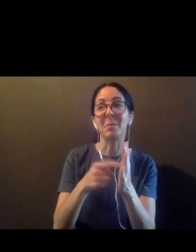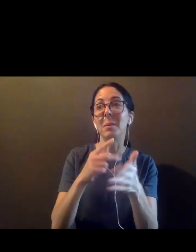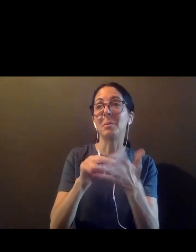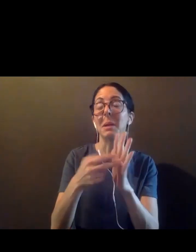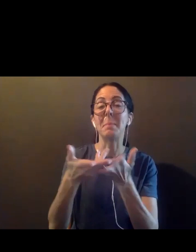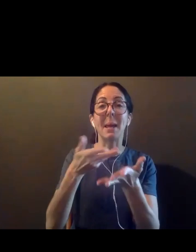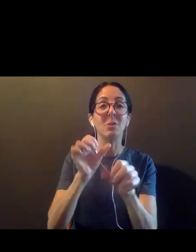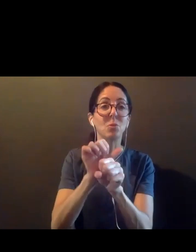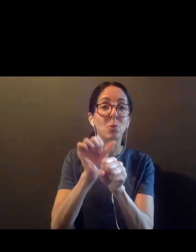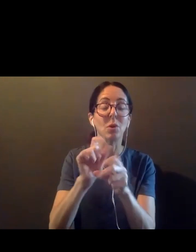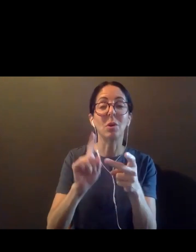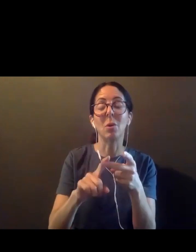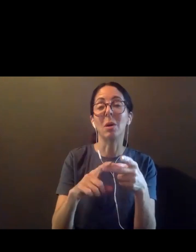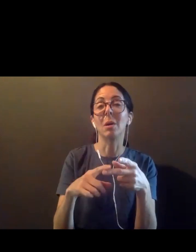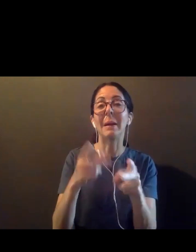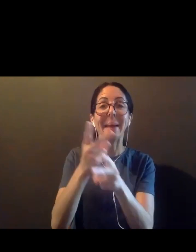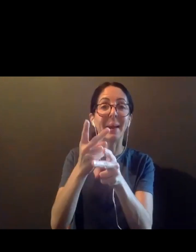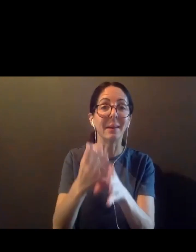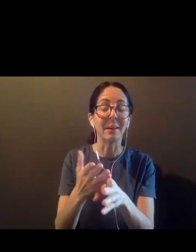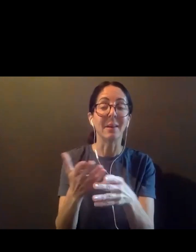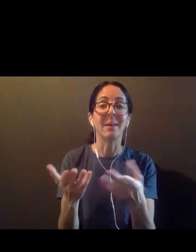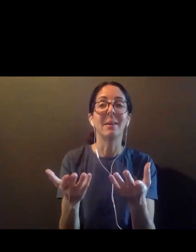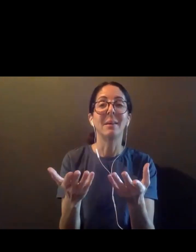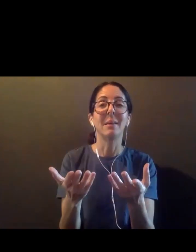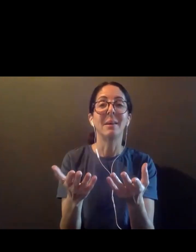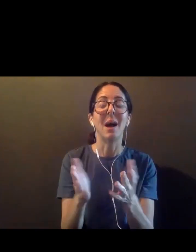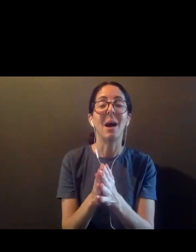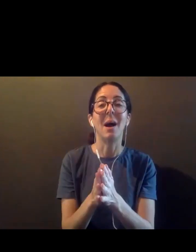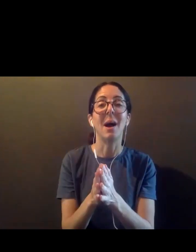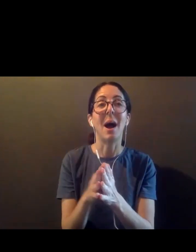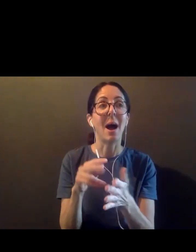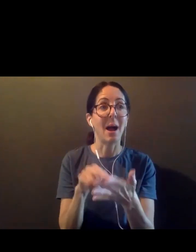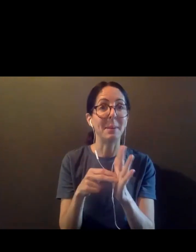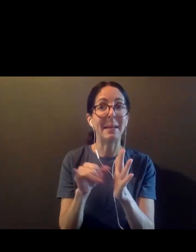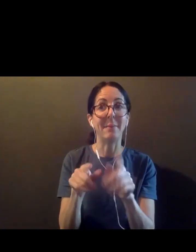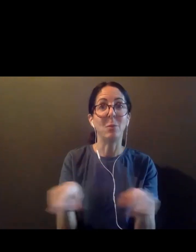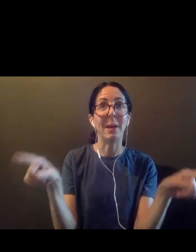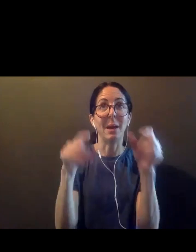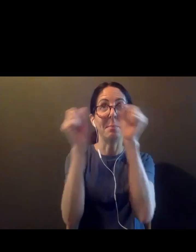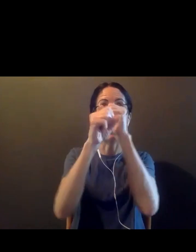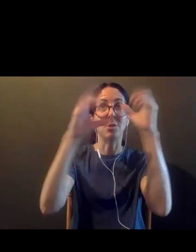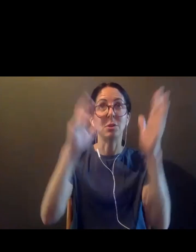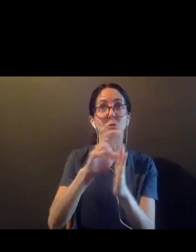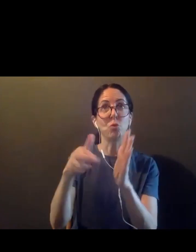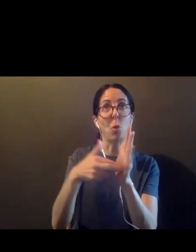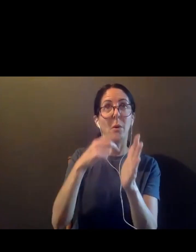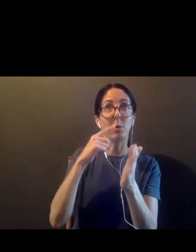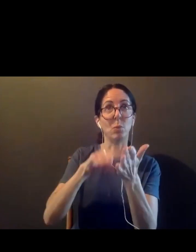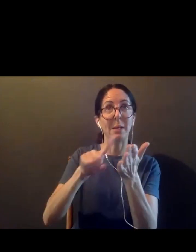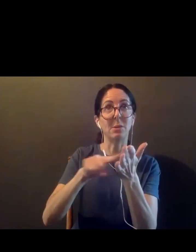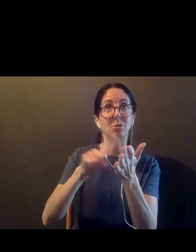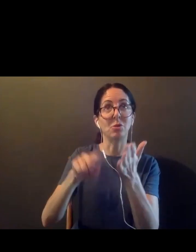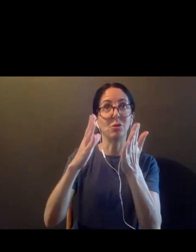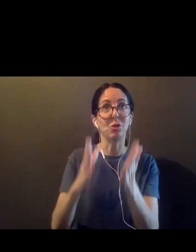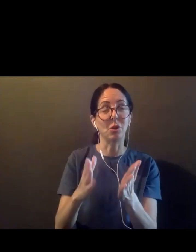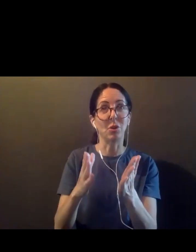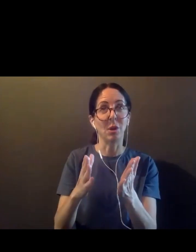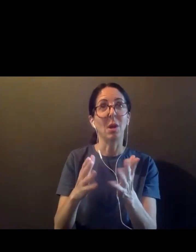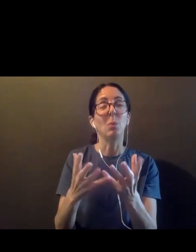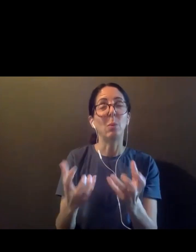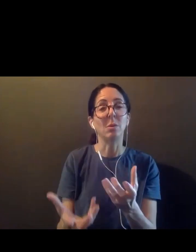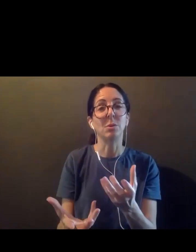If we’re imagining our roles as researchers trying to encompass that and trying to ourselves